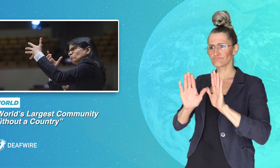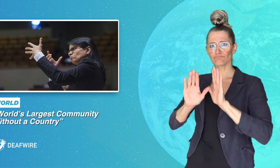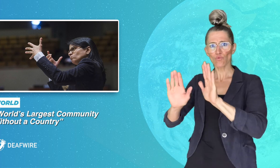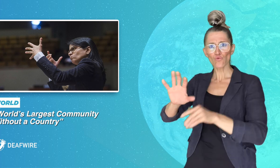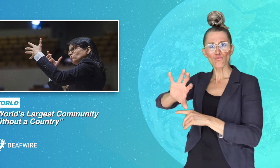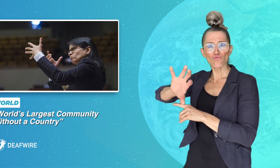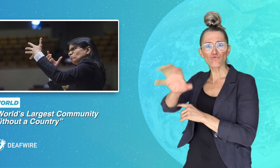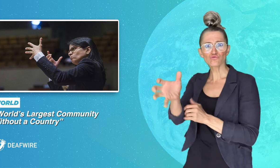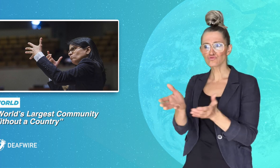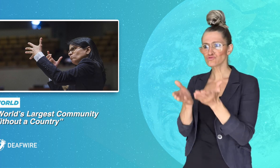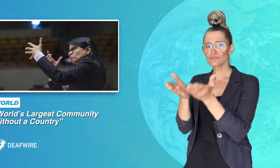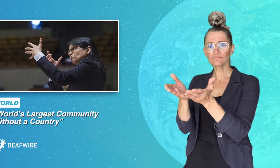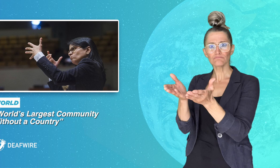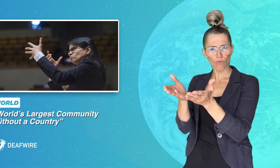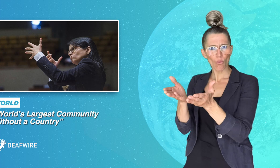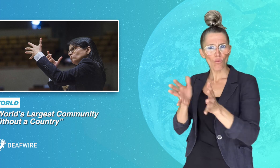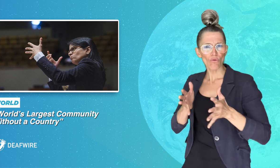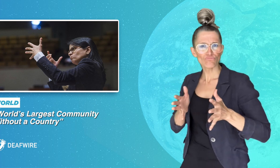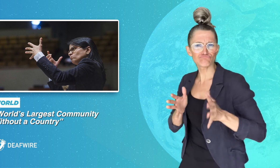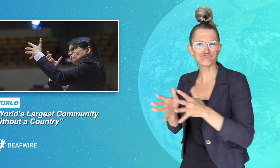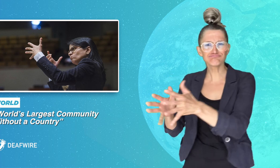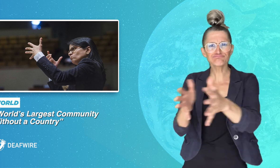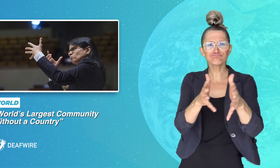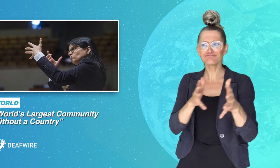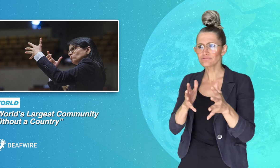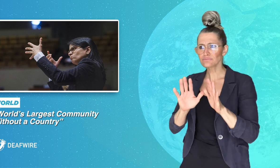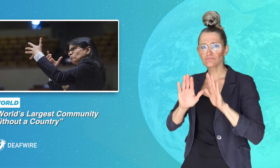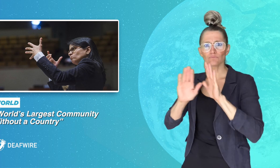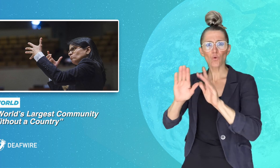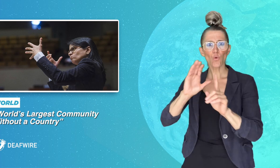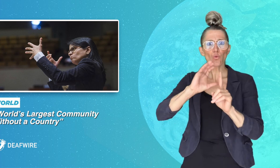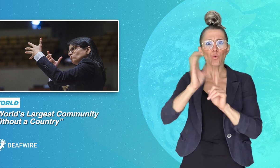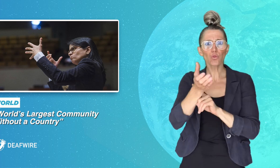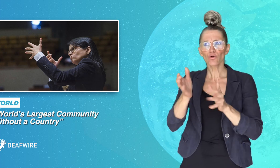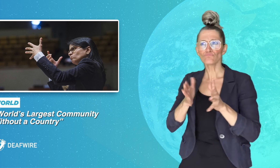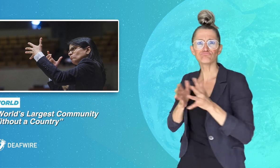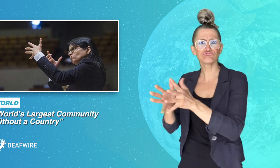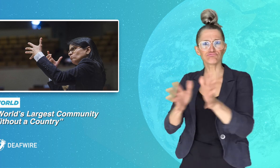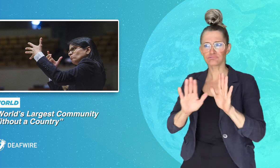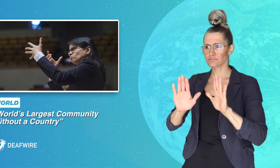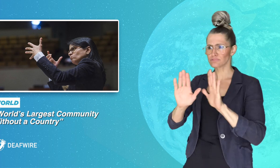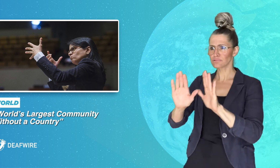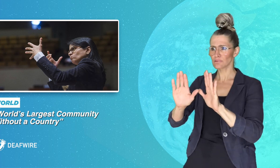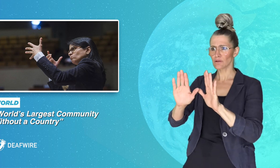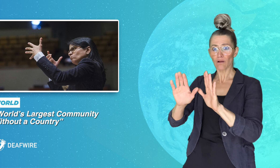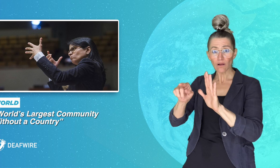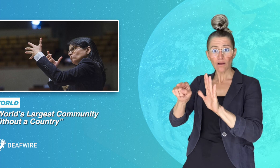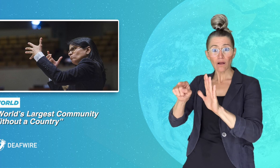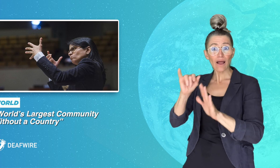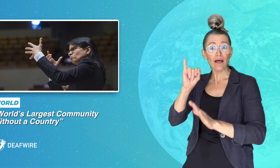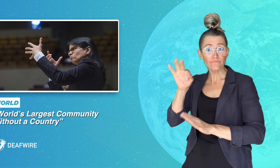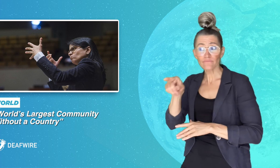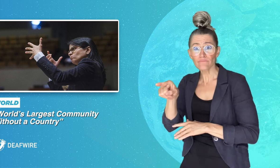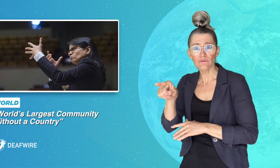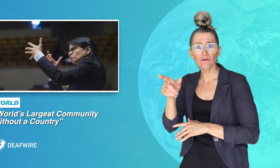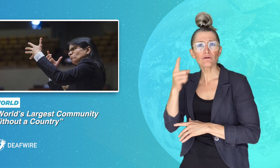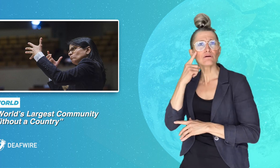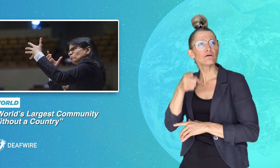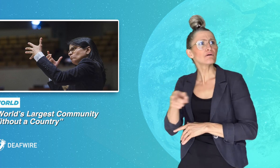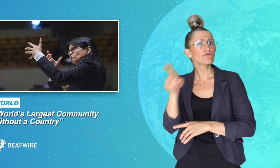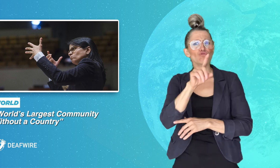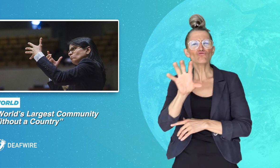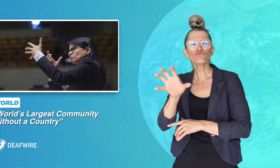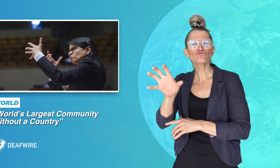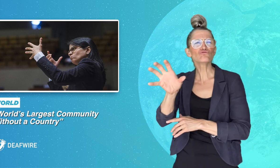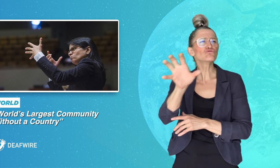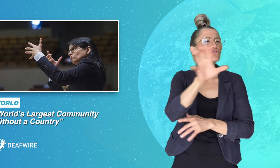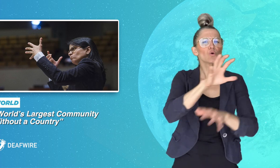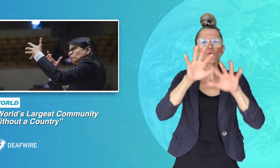to create a complete linguistic and cultural community, it would be